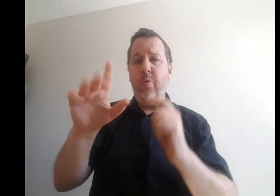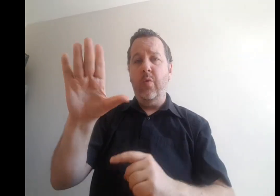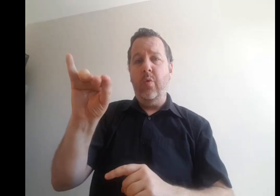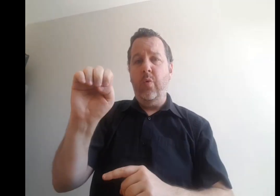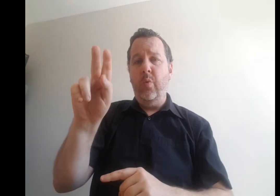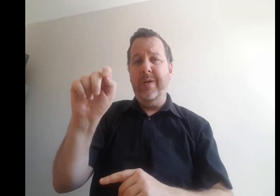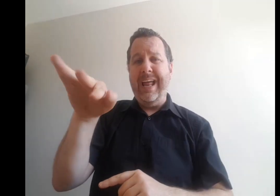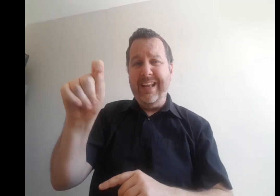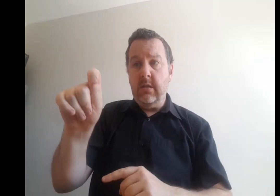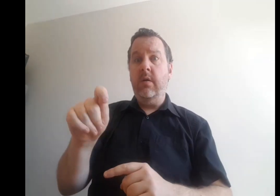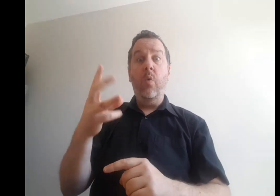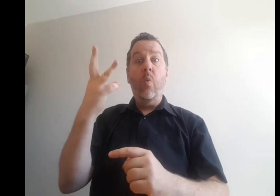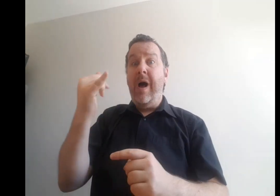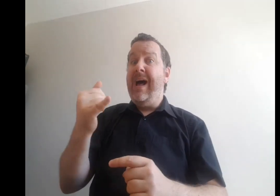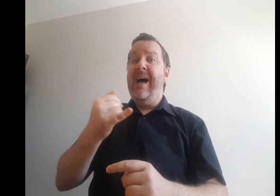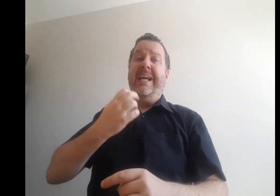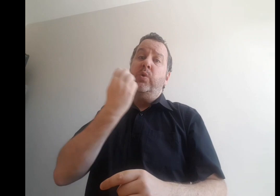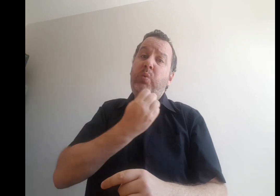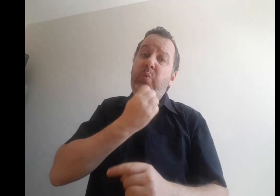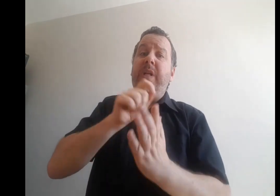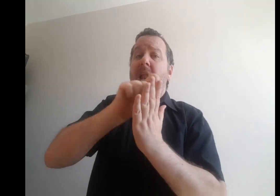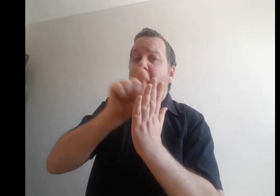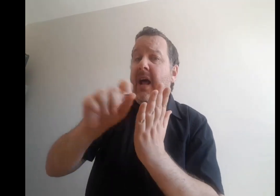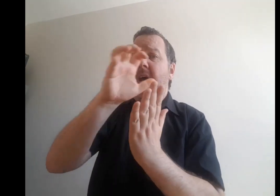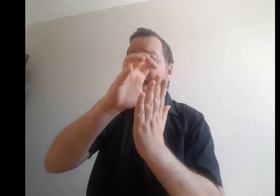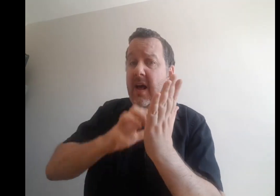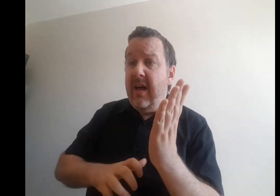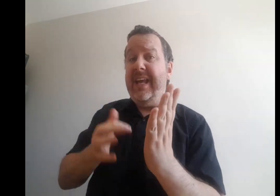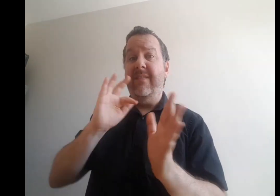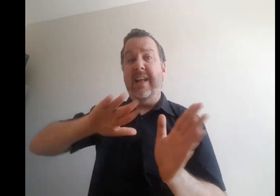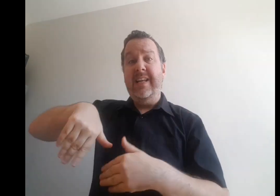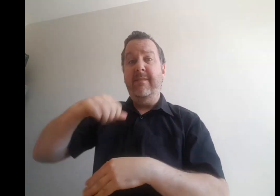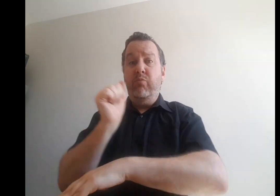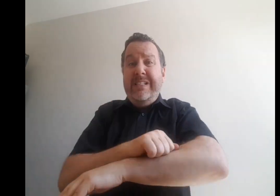you know, this is what happened, this is why I did it, when I leave prison, am I going